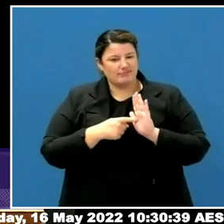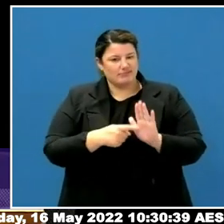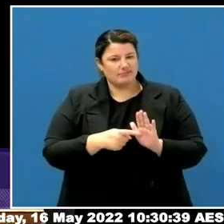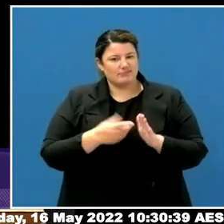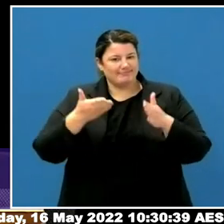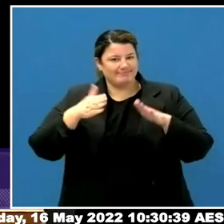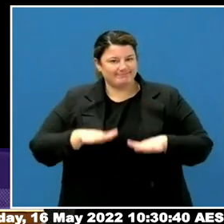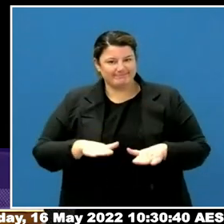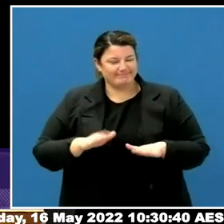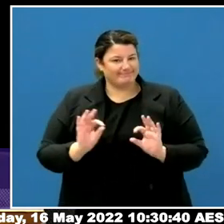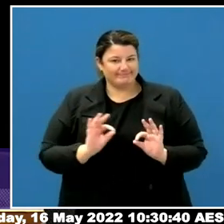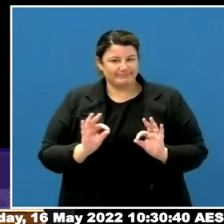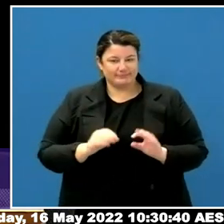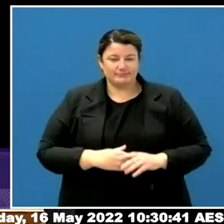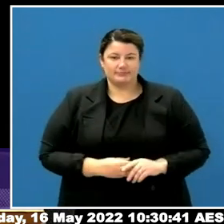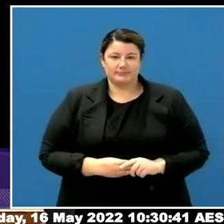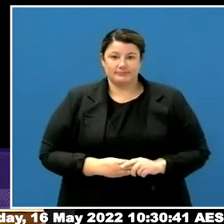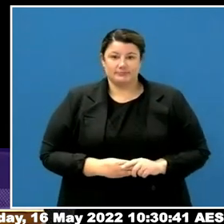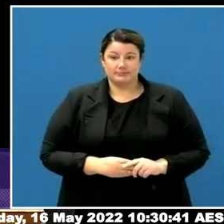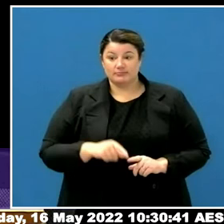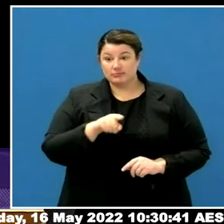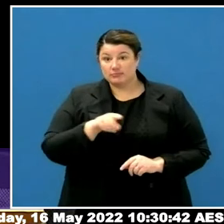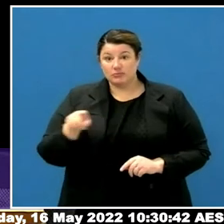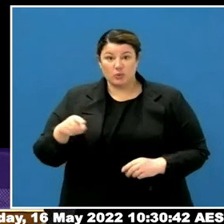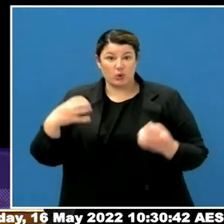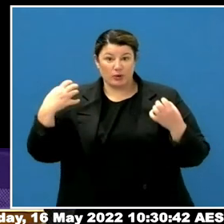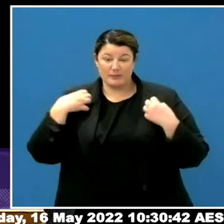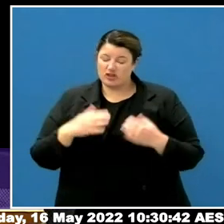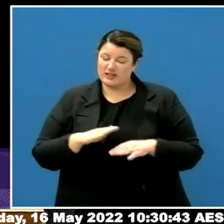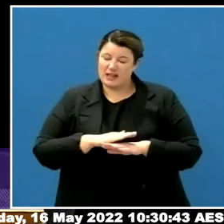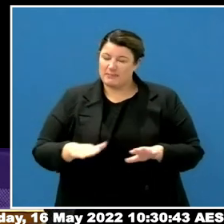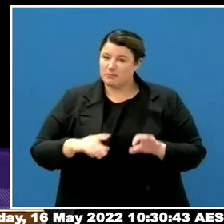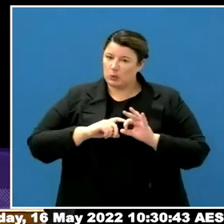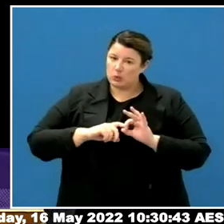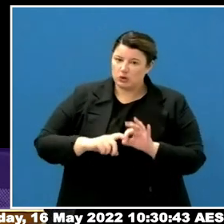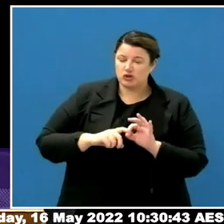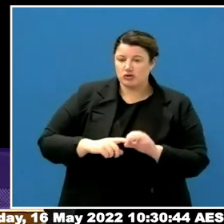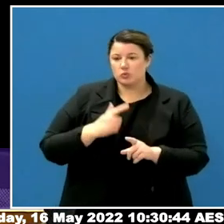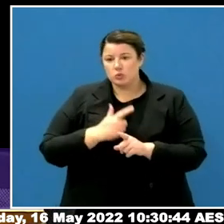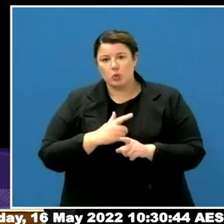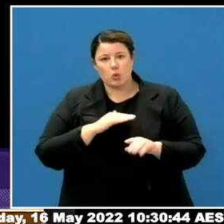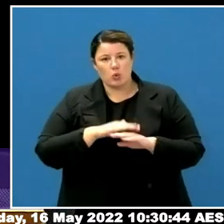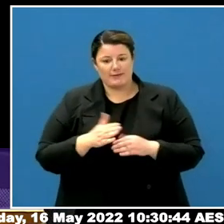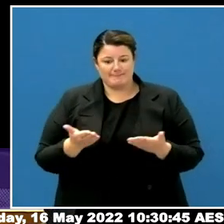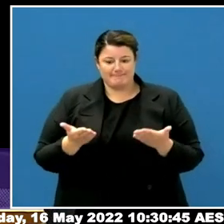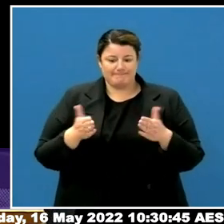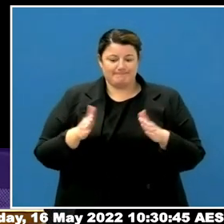nor asking you, Commissioners, to make any findings in respect of the circumstance of Ms